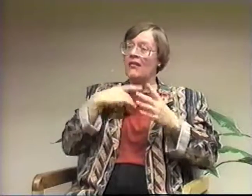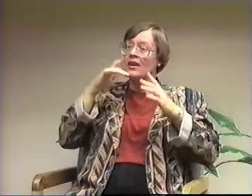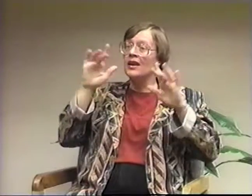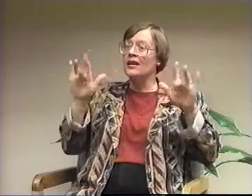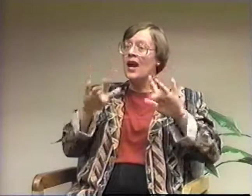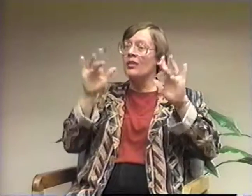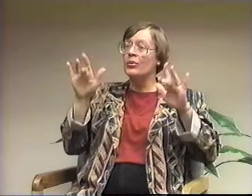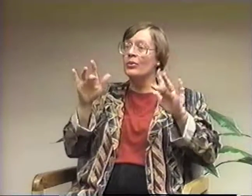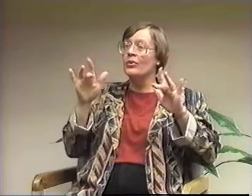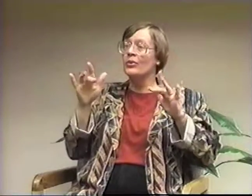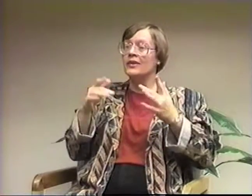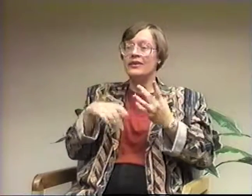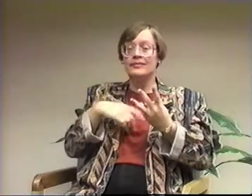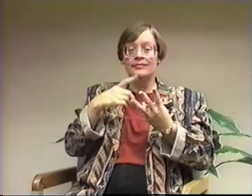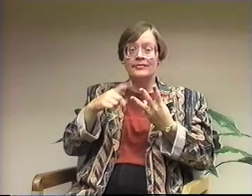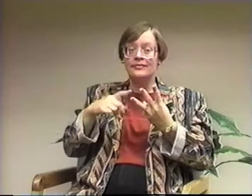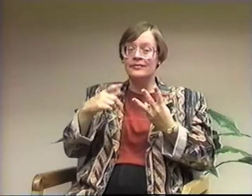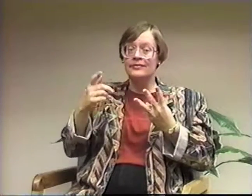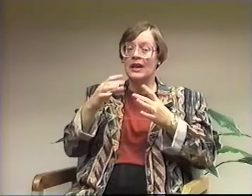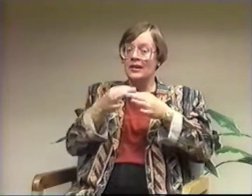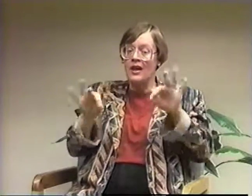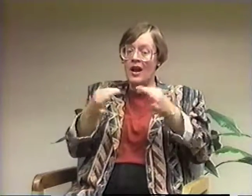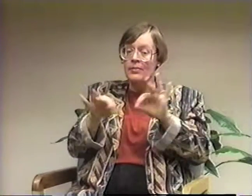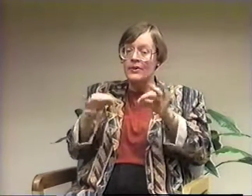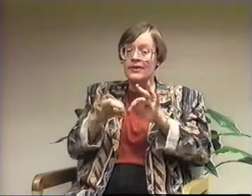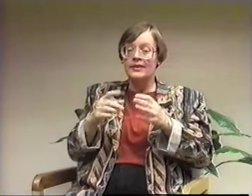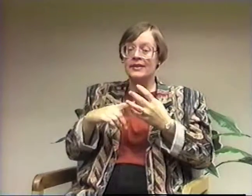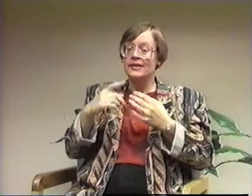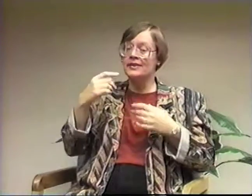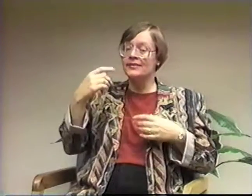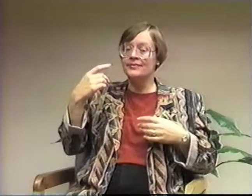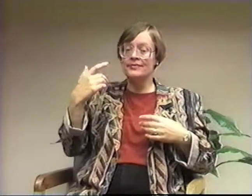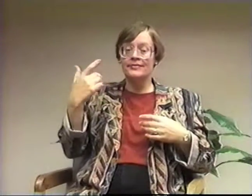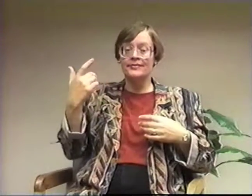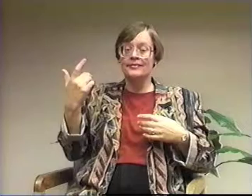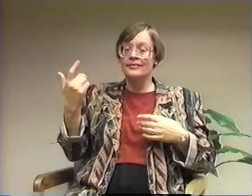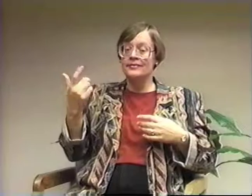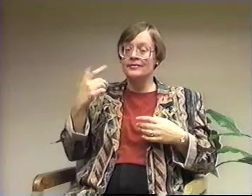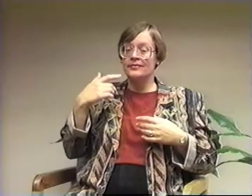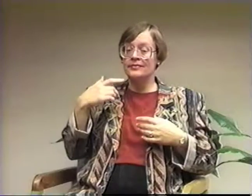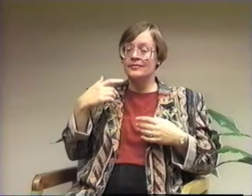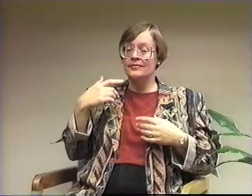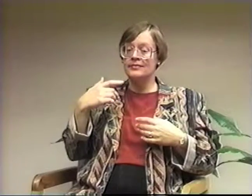realizing we can do anything except hear.